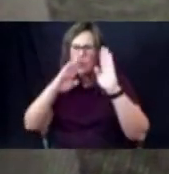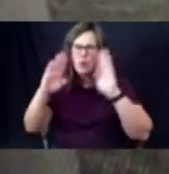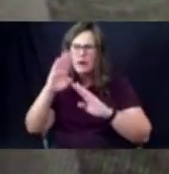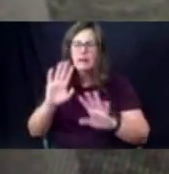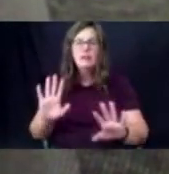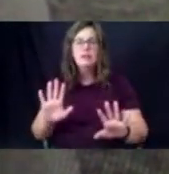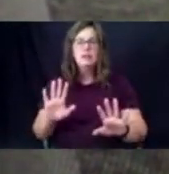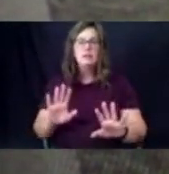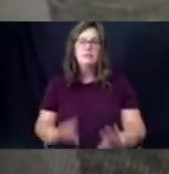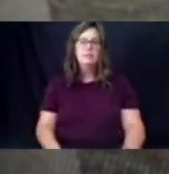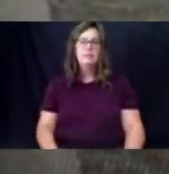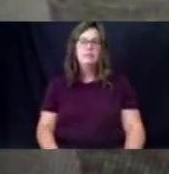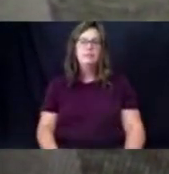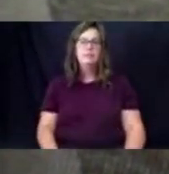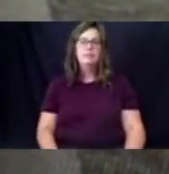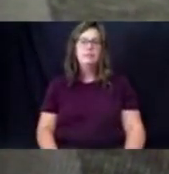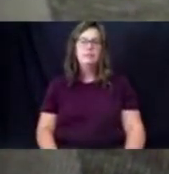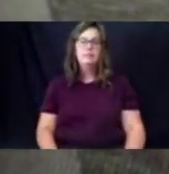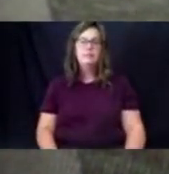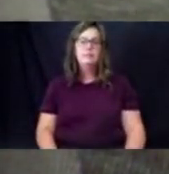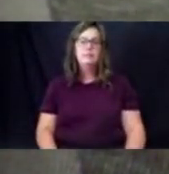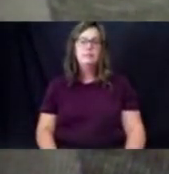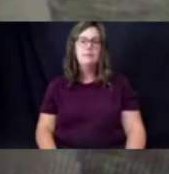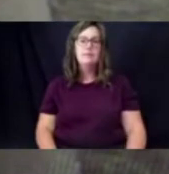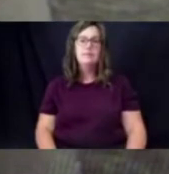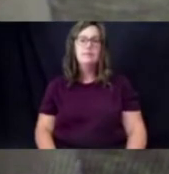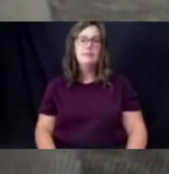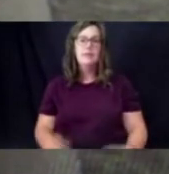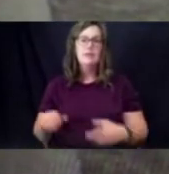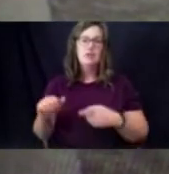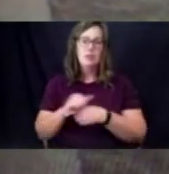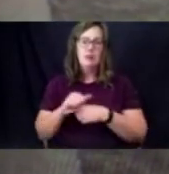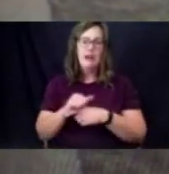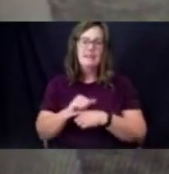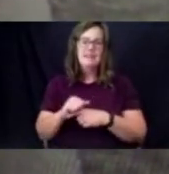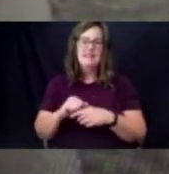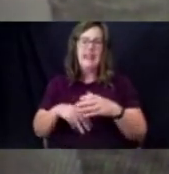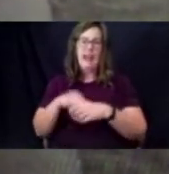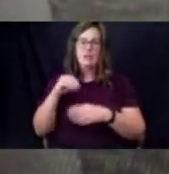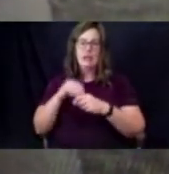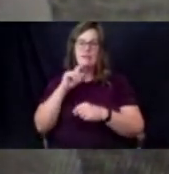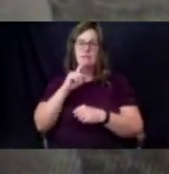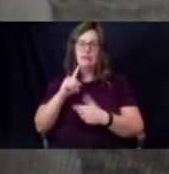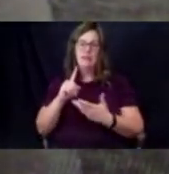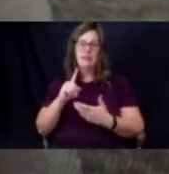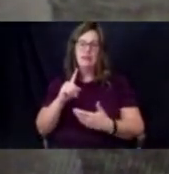learned is practice outside of being in space with them it's hard to switch pronouns it's hard to